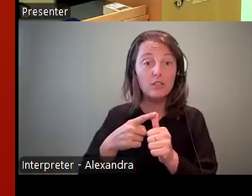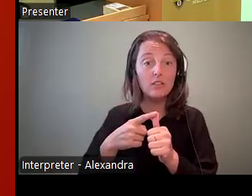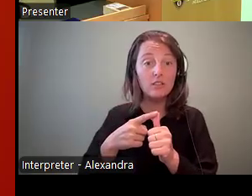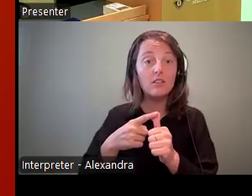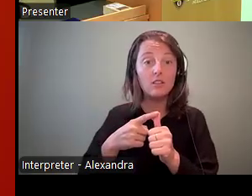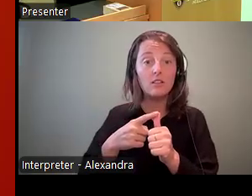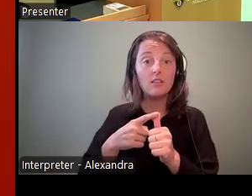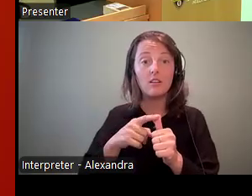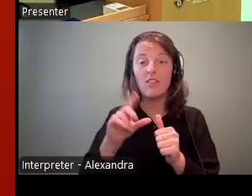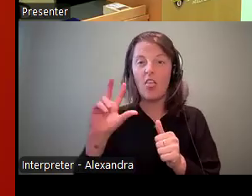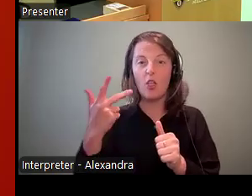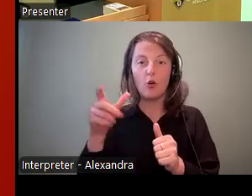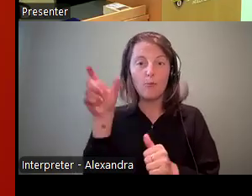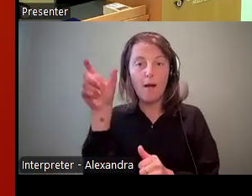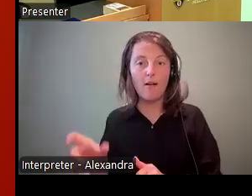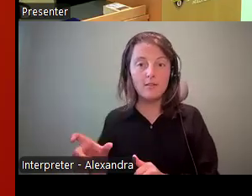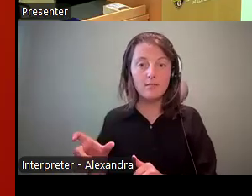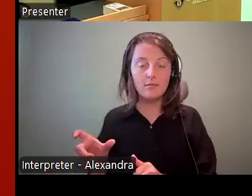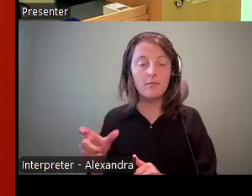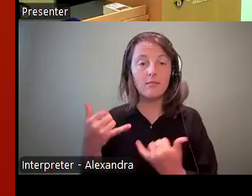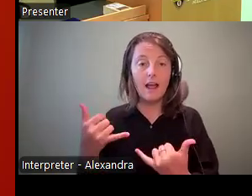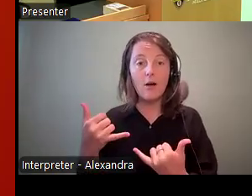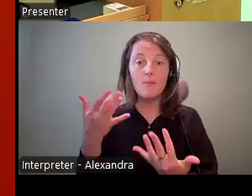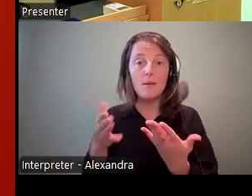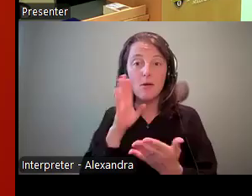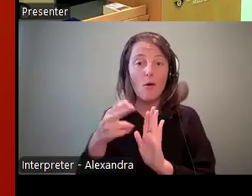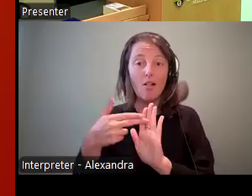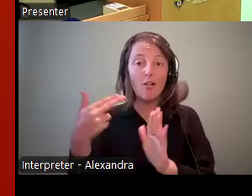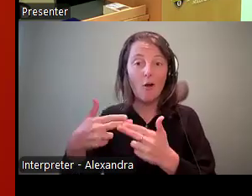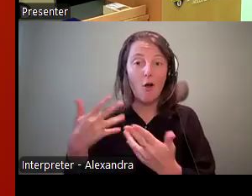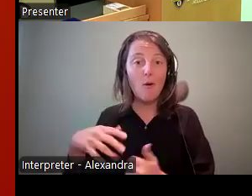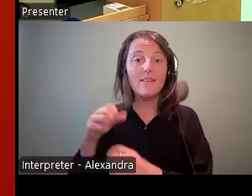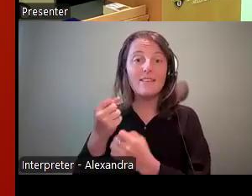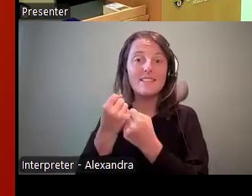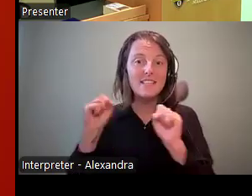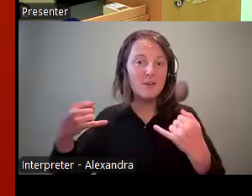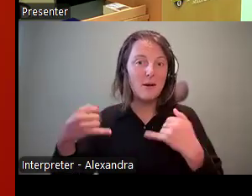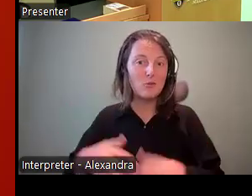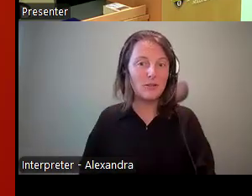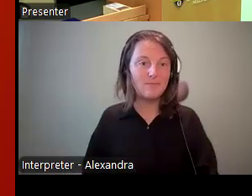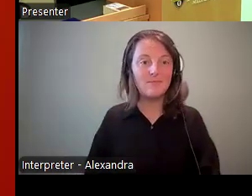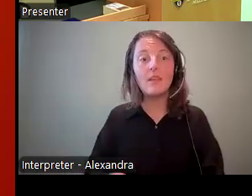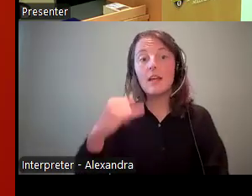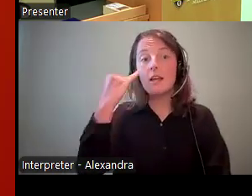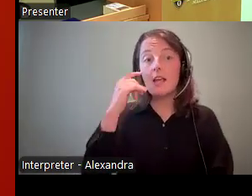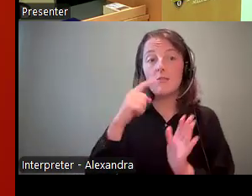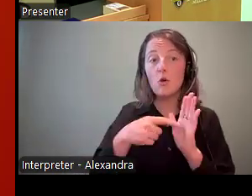If we see behavior that would be described as hypervigilant, the traditional view says